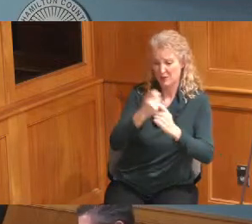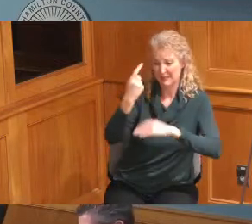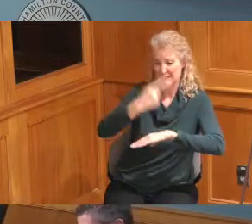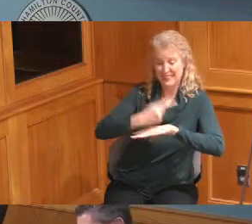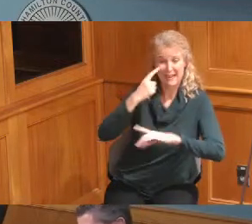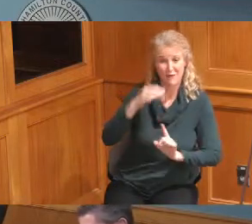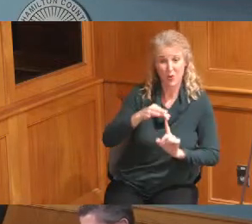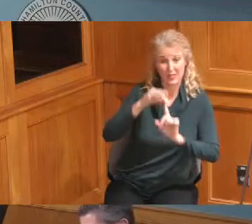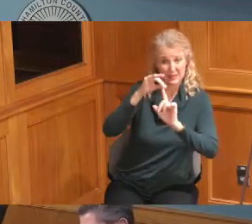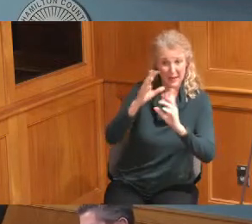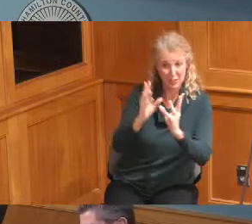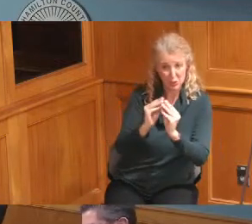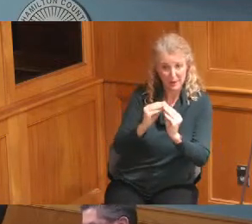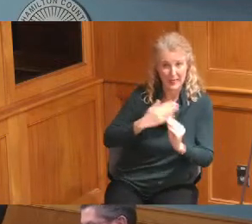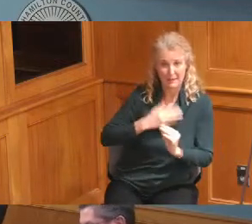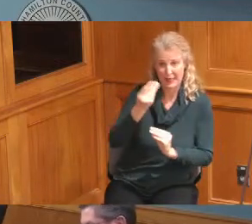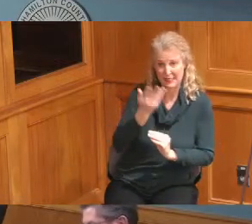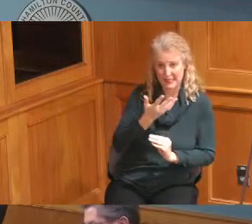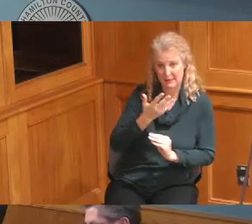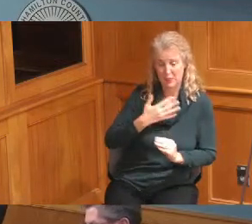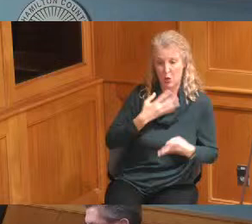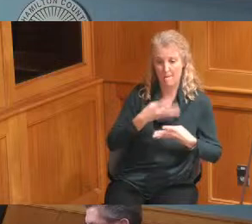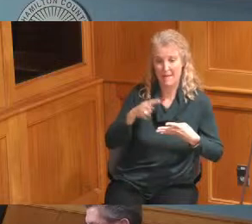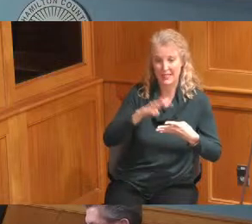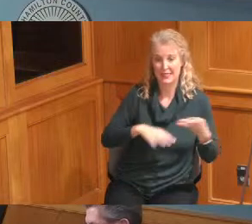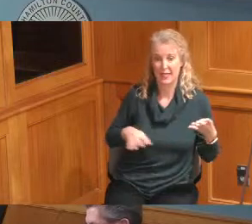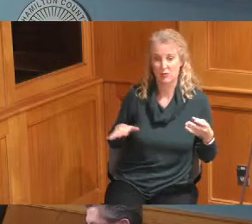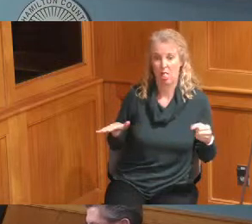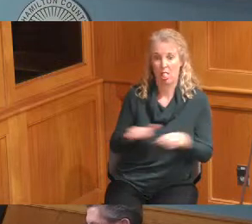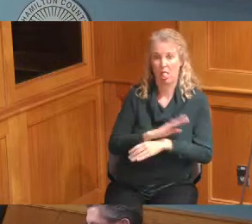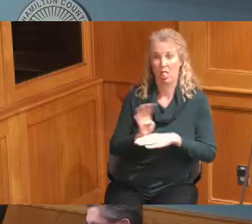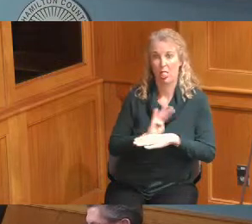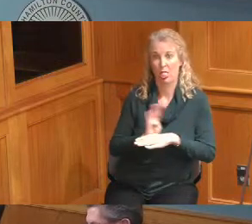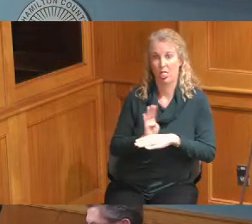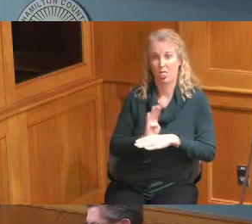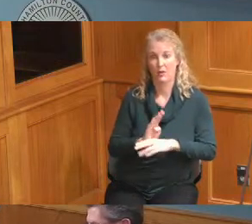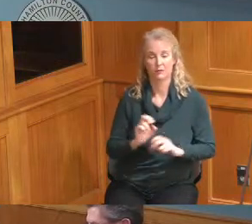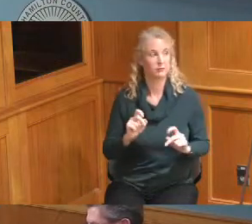you could let me know because my schedule is filling up you got it that's all can I ask one